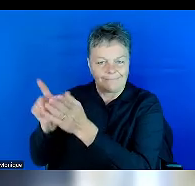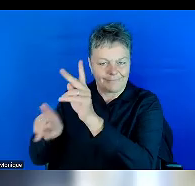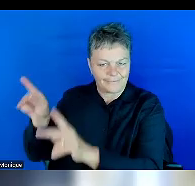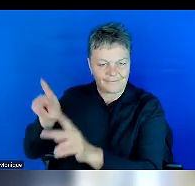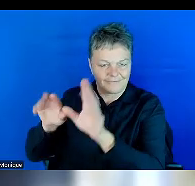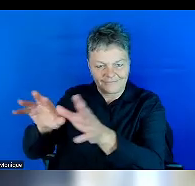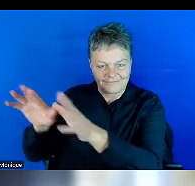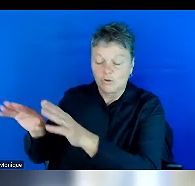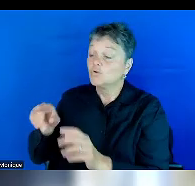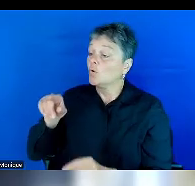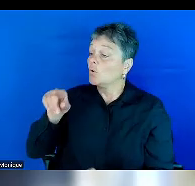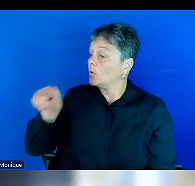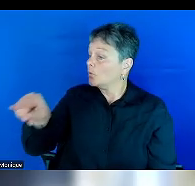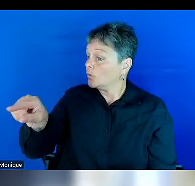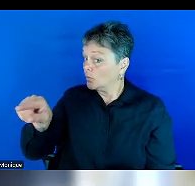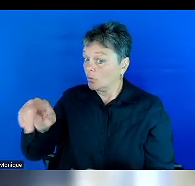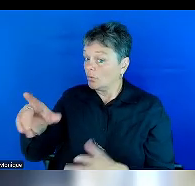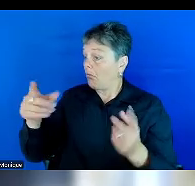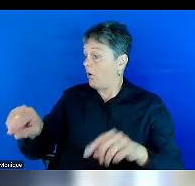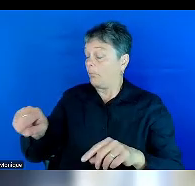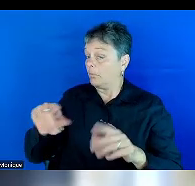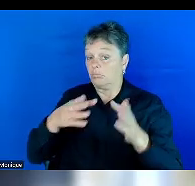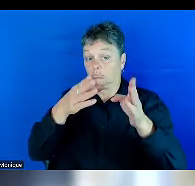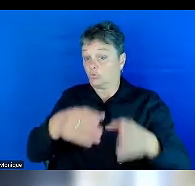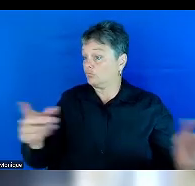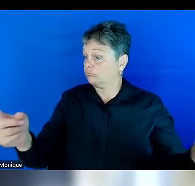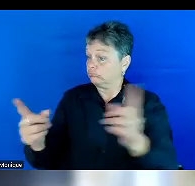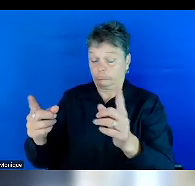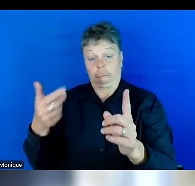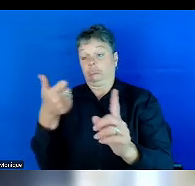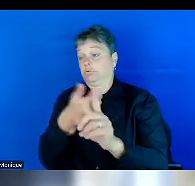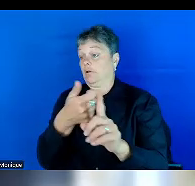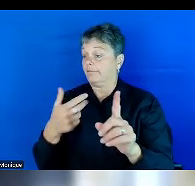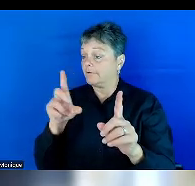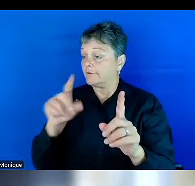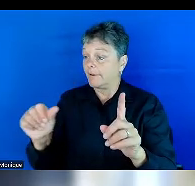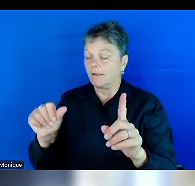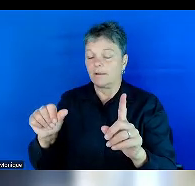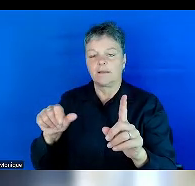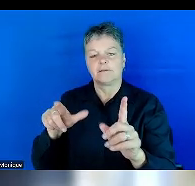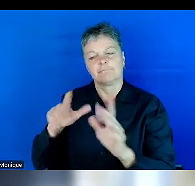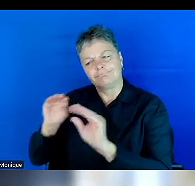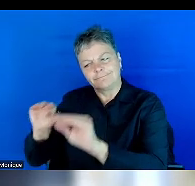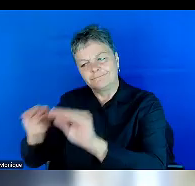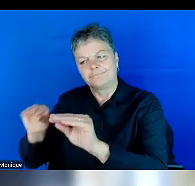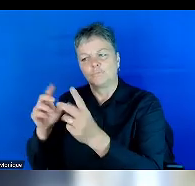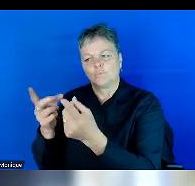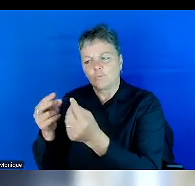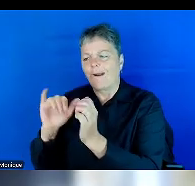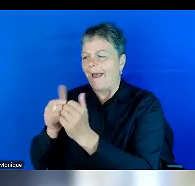with disabilities uh so that they can better serve persons with disabilities um as well.